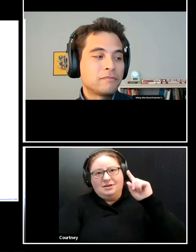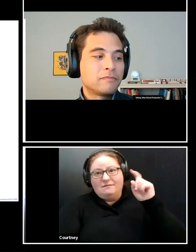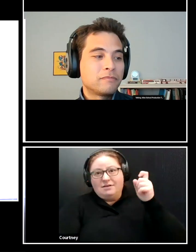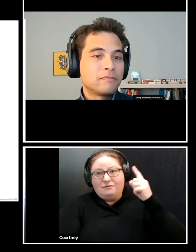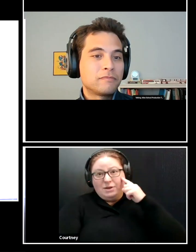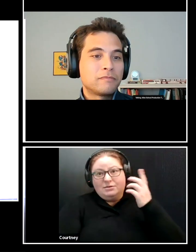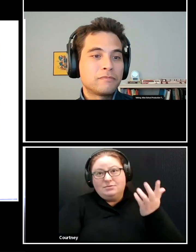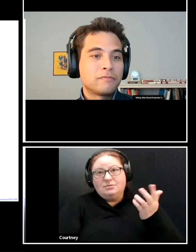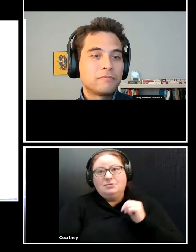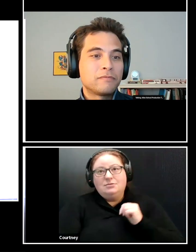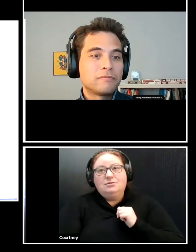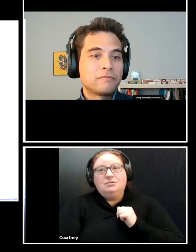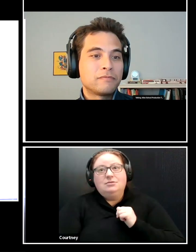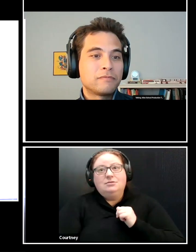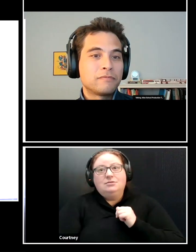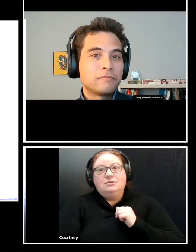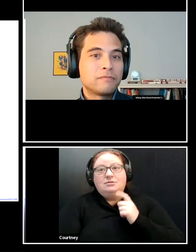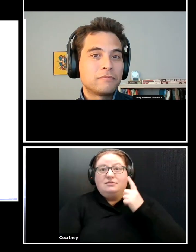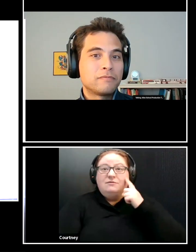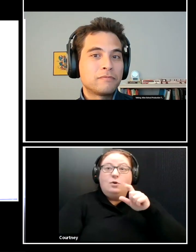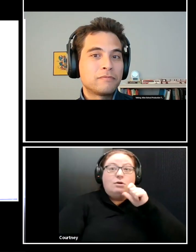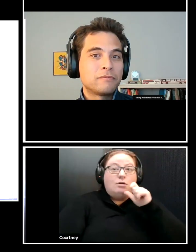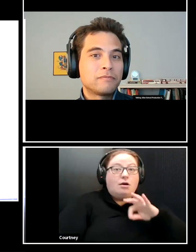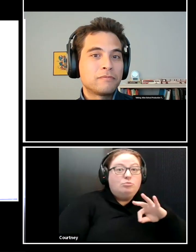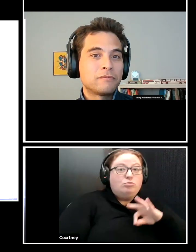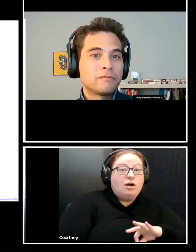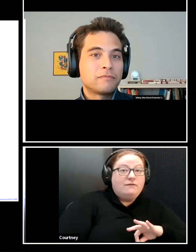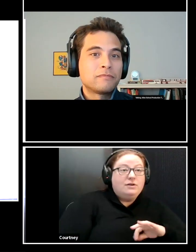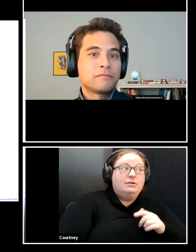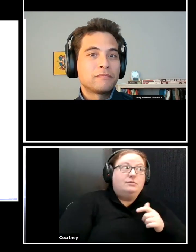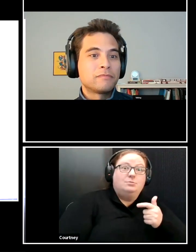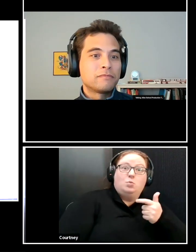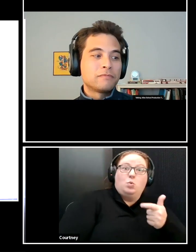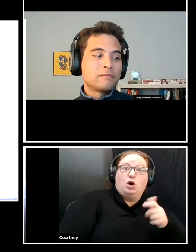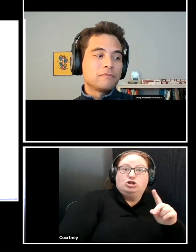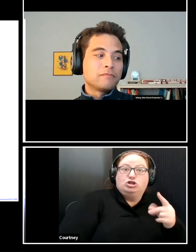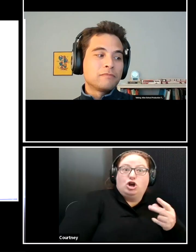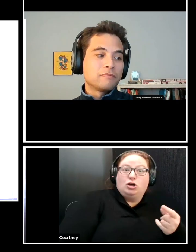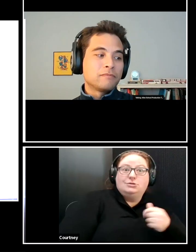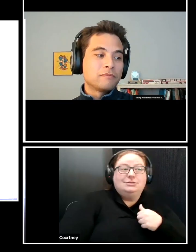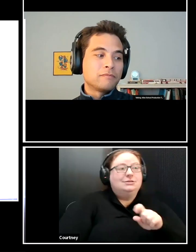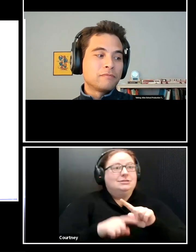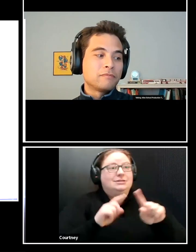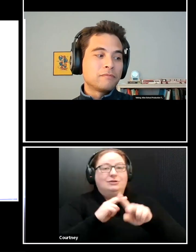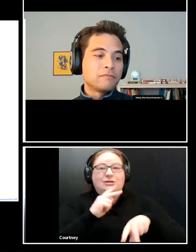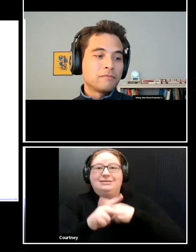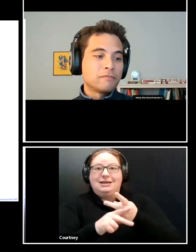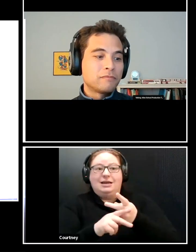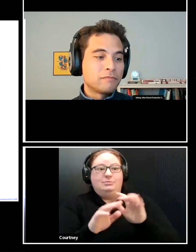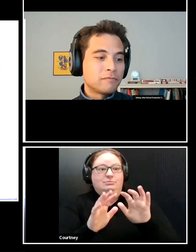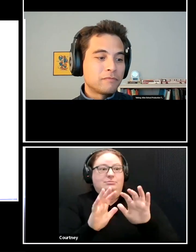um nonprofit watchdogs and different types of entities uh to continue to push forward that